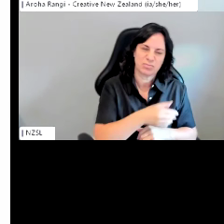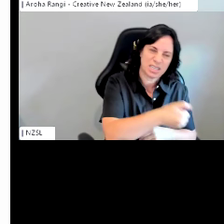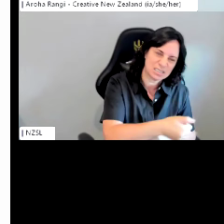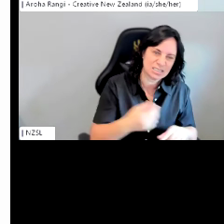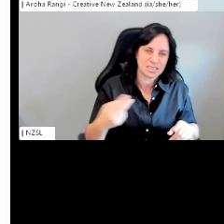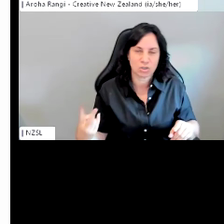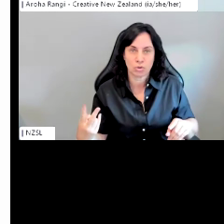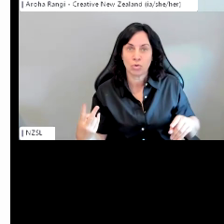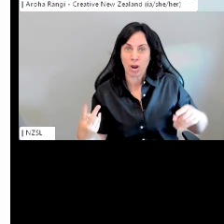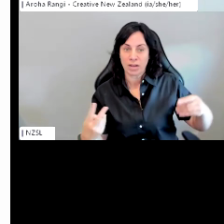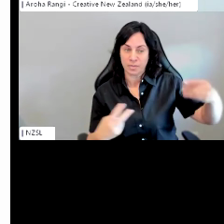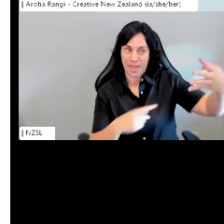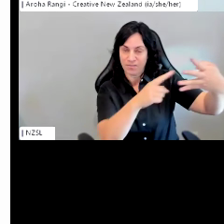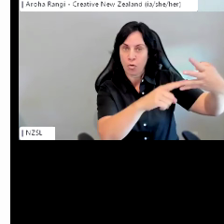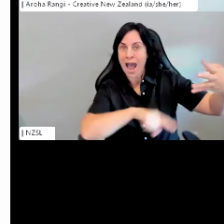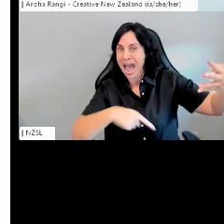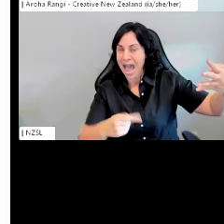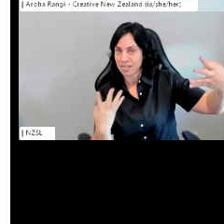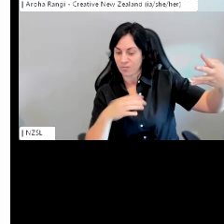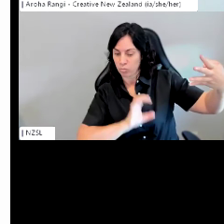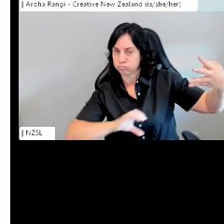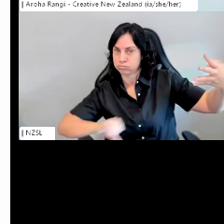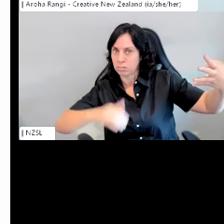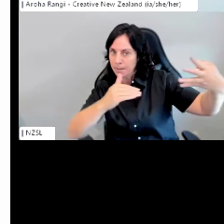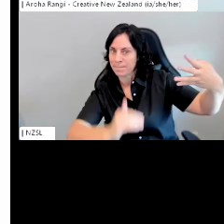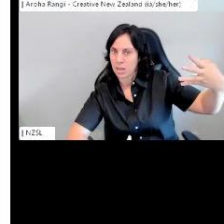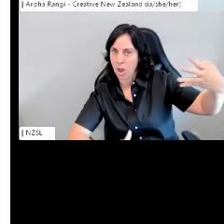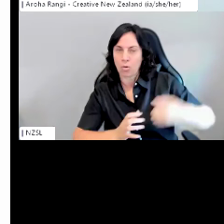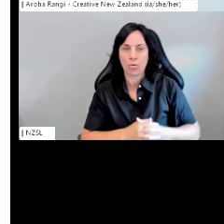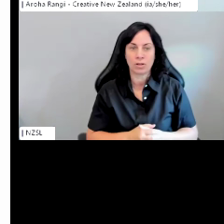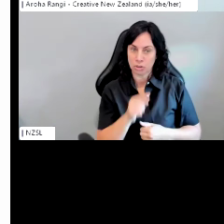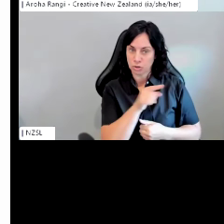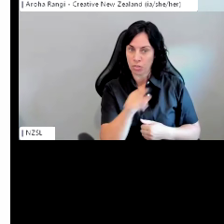The other four are below by the way. So if you're looking at the active audiences, these are there.